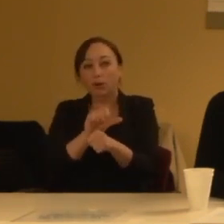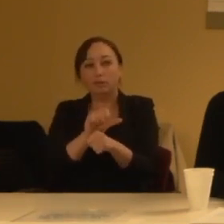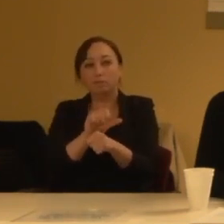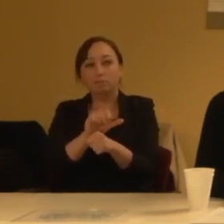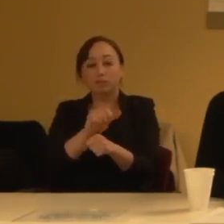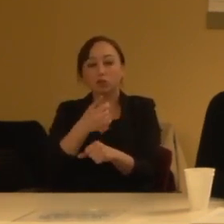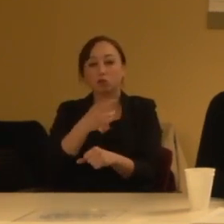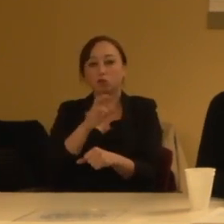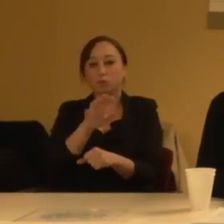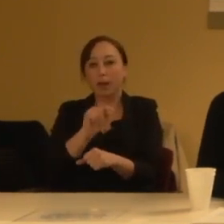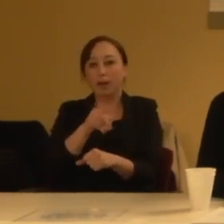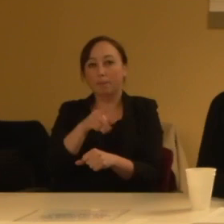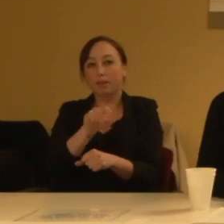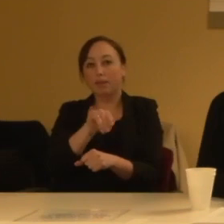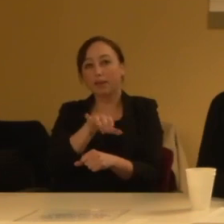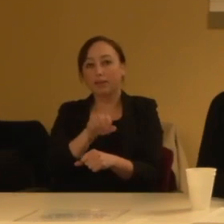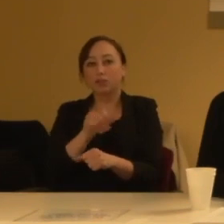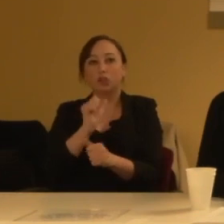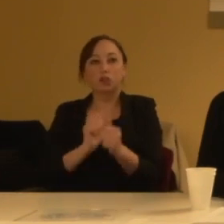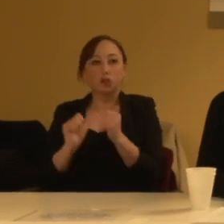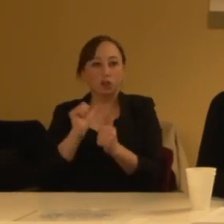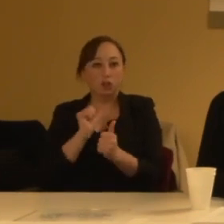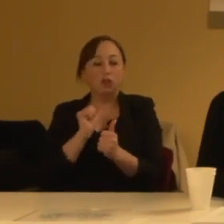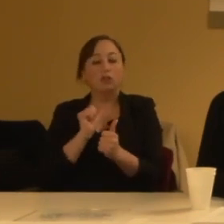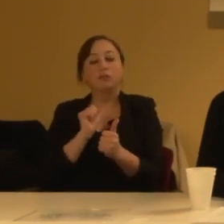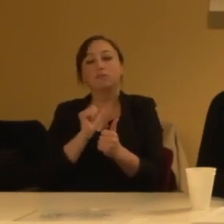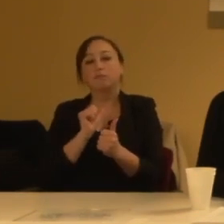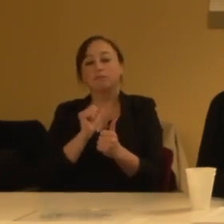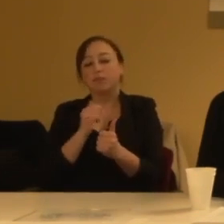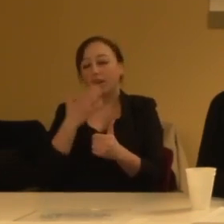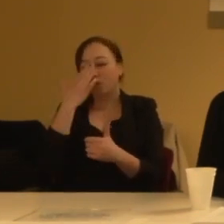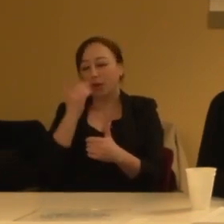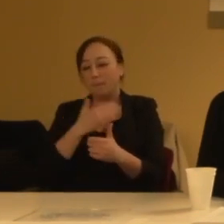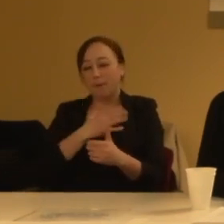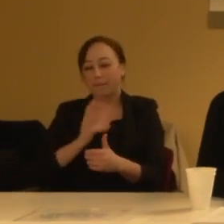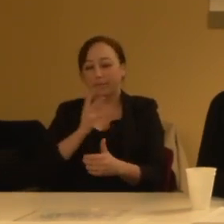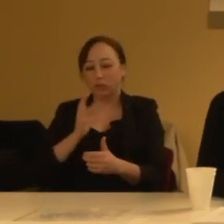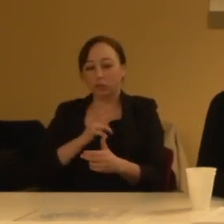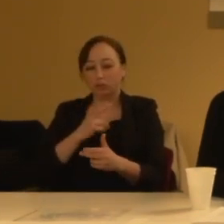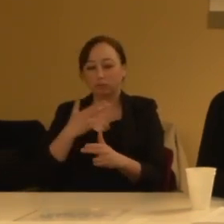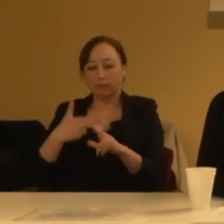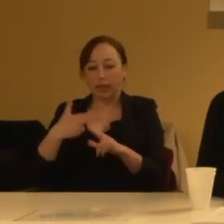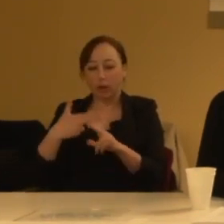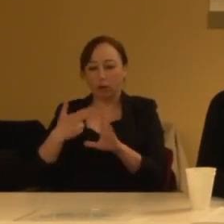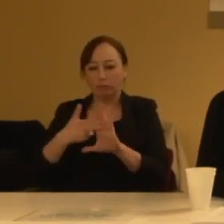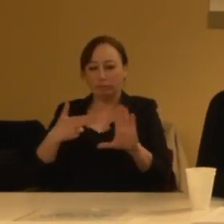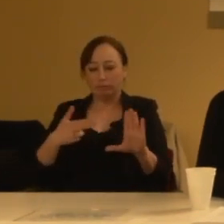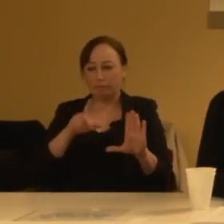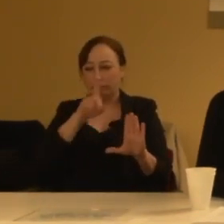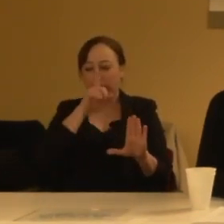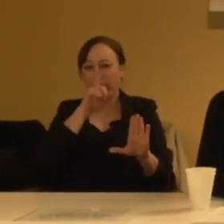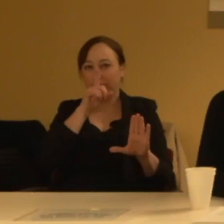Theater Commons and I was, I forget what my official title was, don't tell anybody, as I say that on something